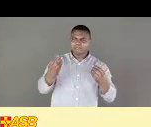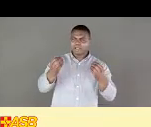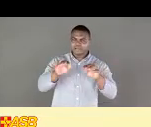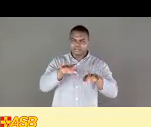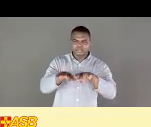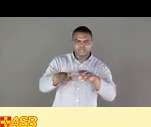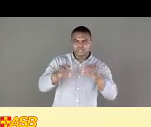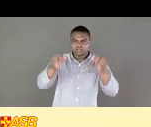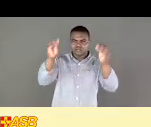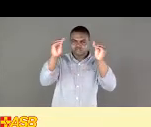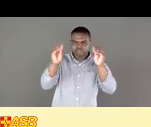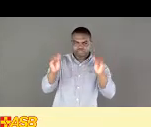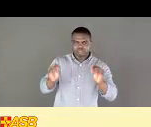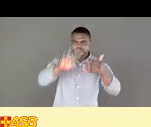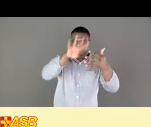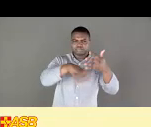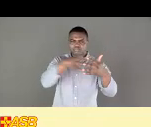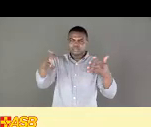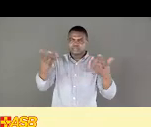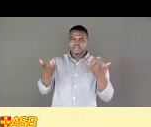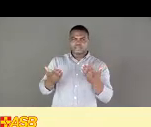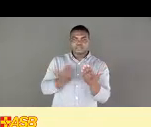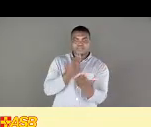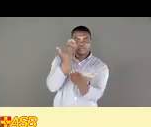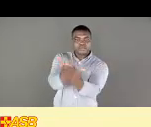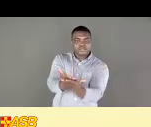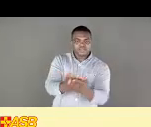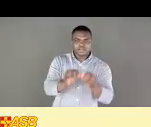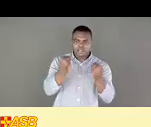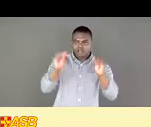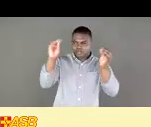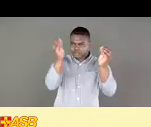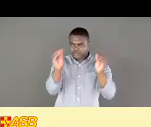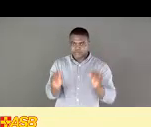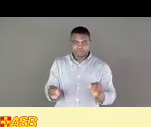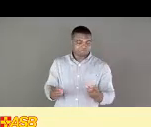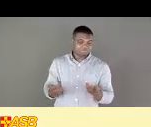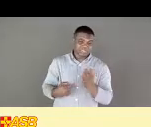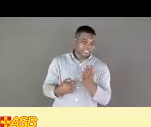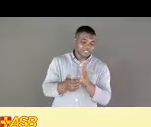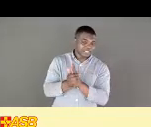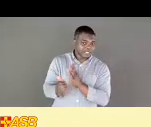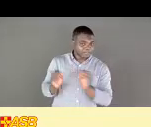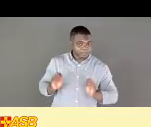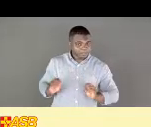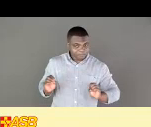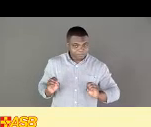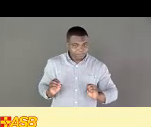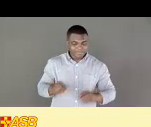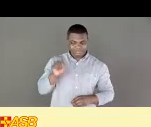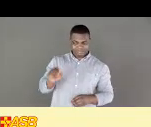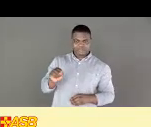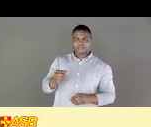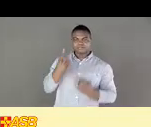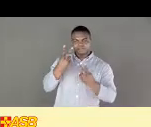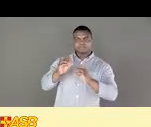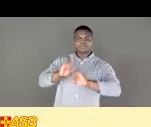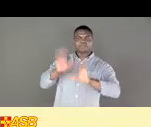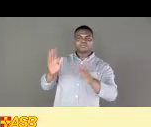need. By doing so we hope that they can then participate fully in these programs.